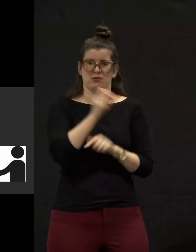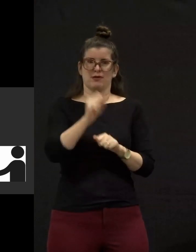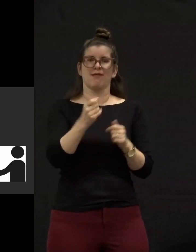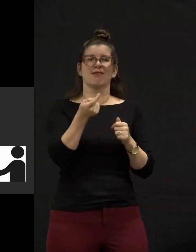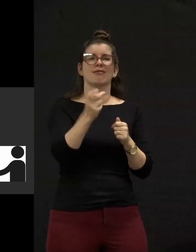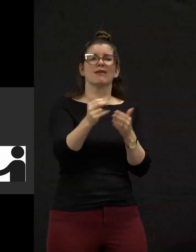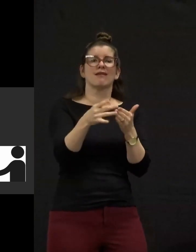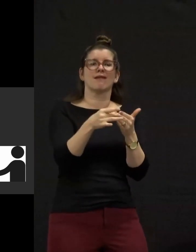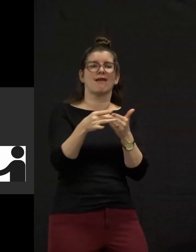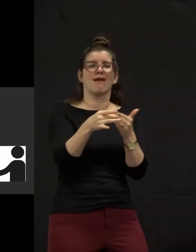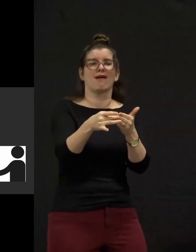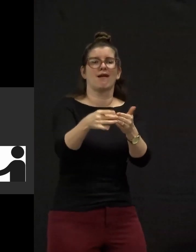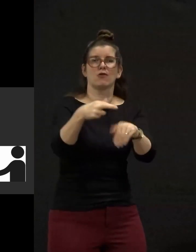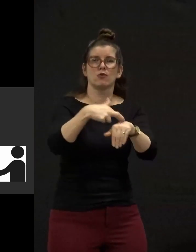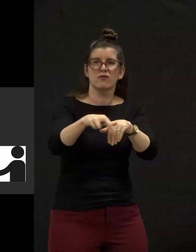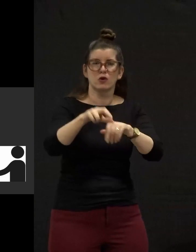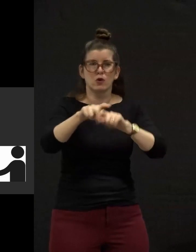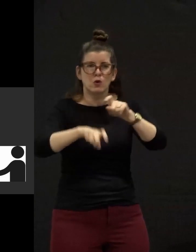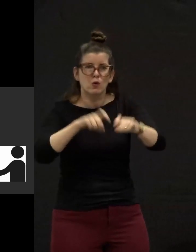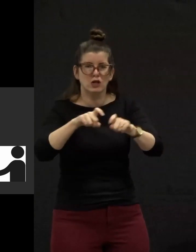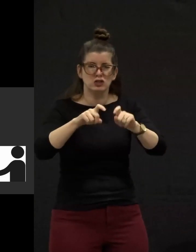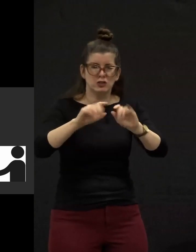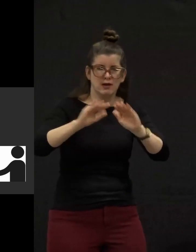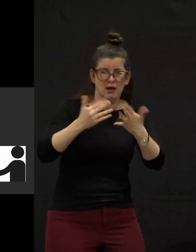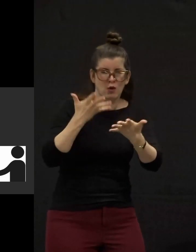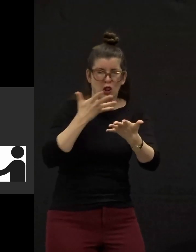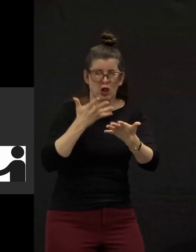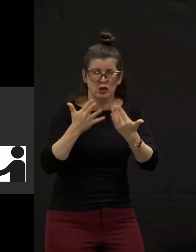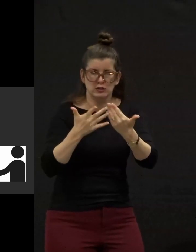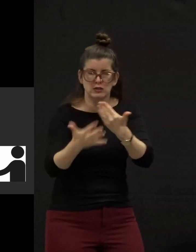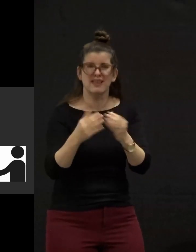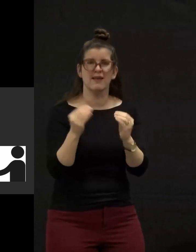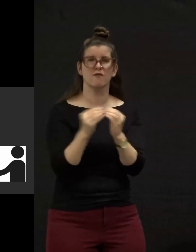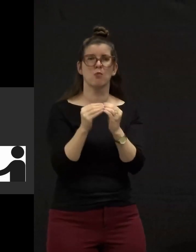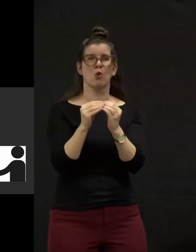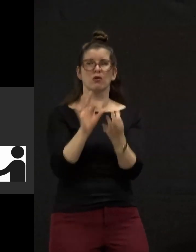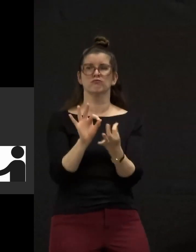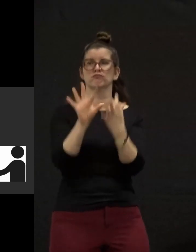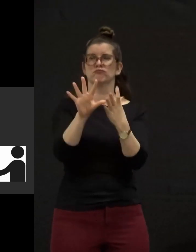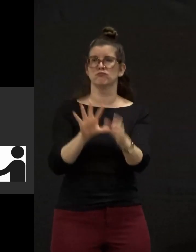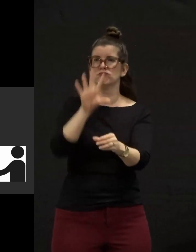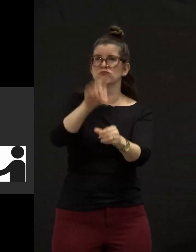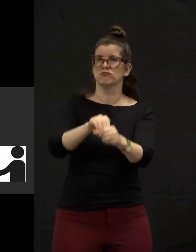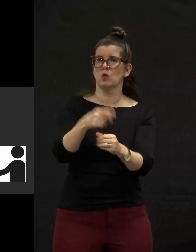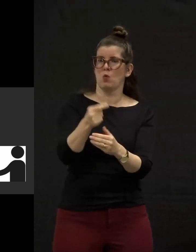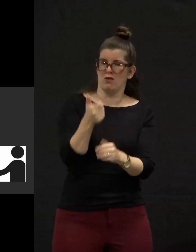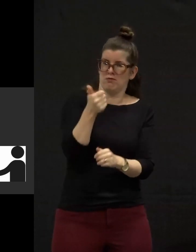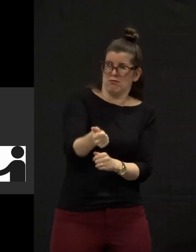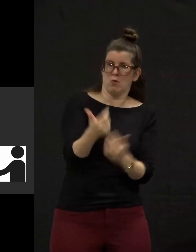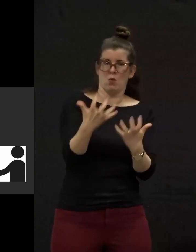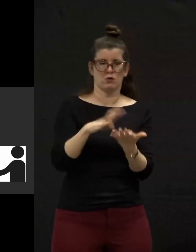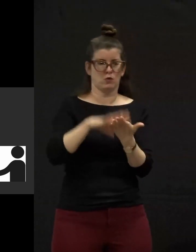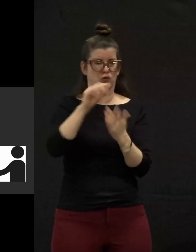the referral question in a sense, or at least they have more of a say in what it is they want to learn about themselves.